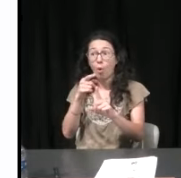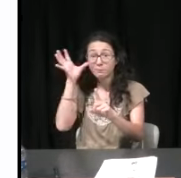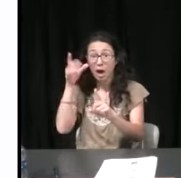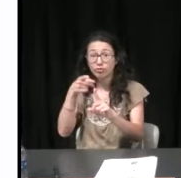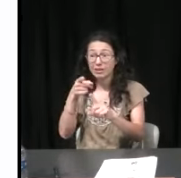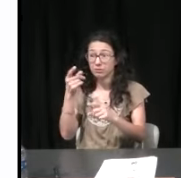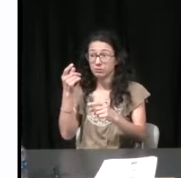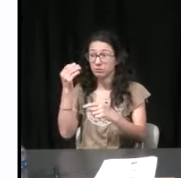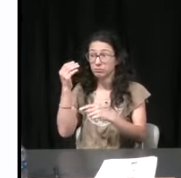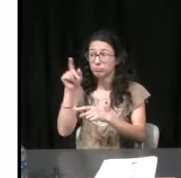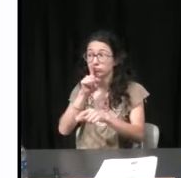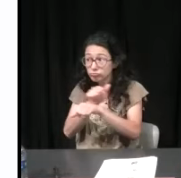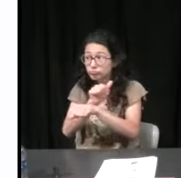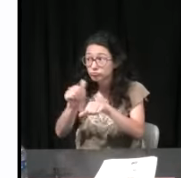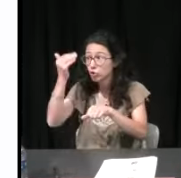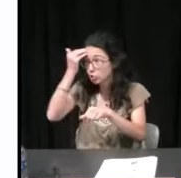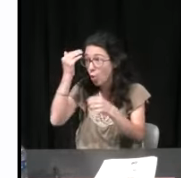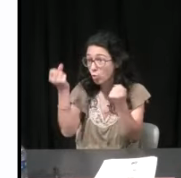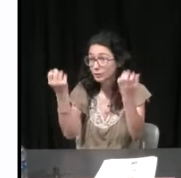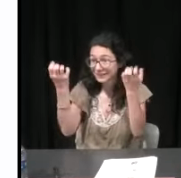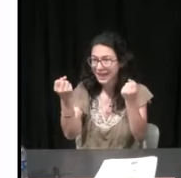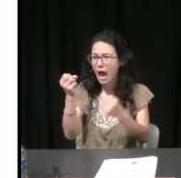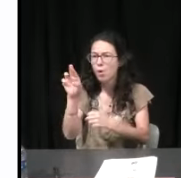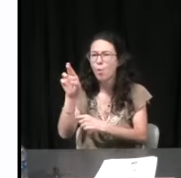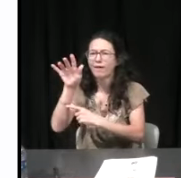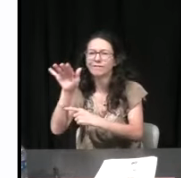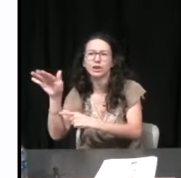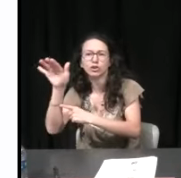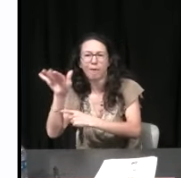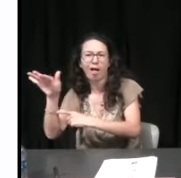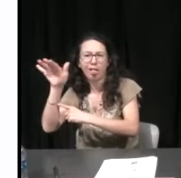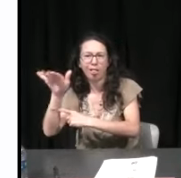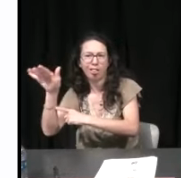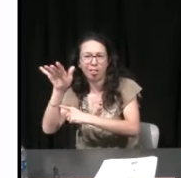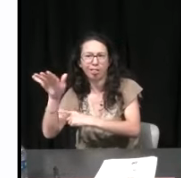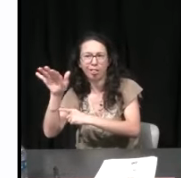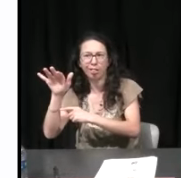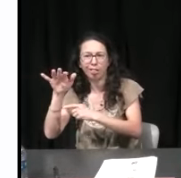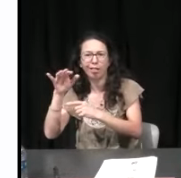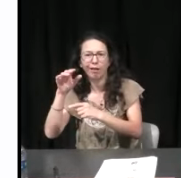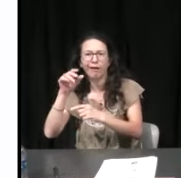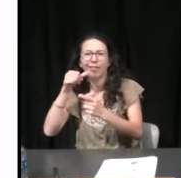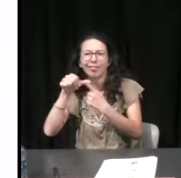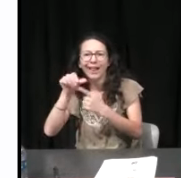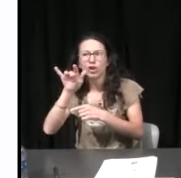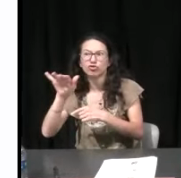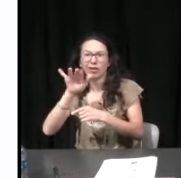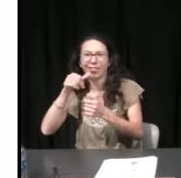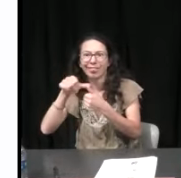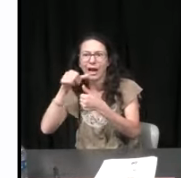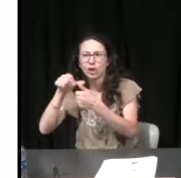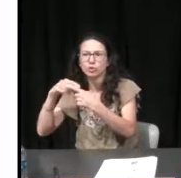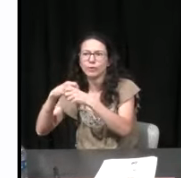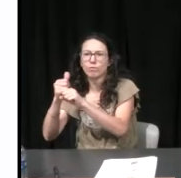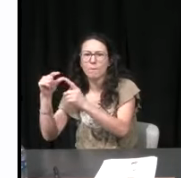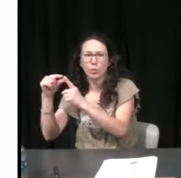their children so parents who act and the of that 13% not all are fluent in Sign Language